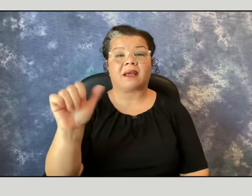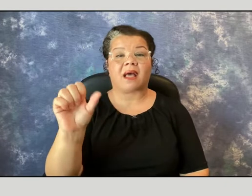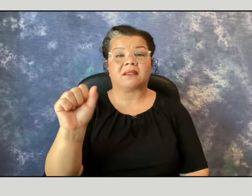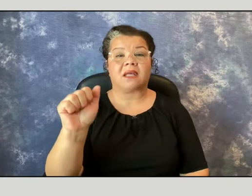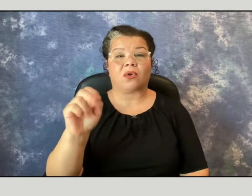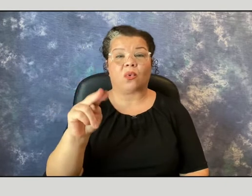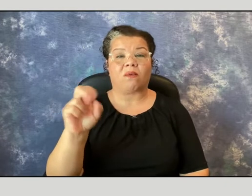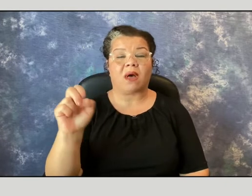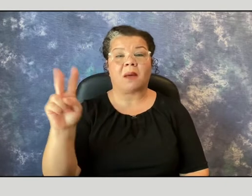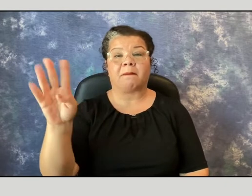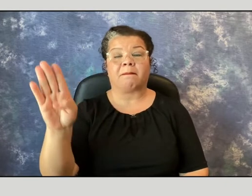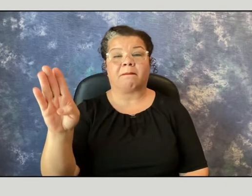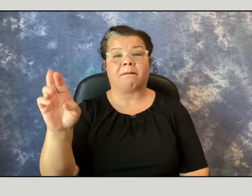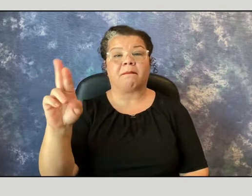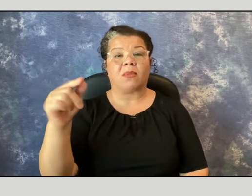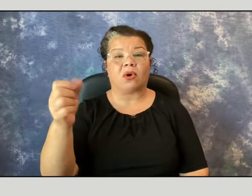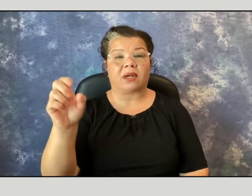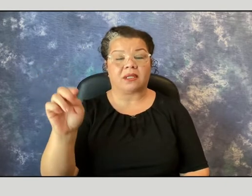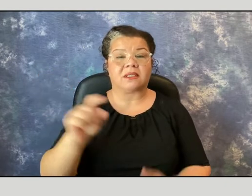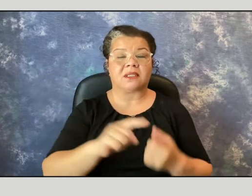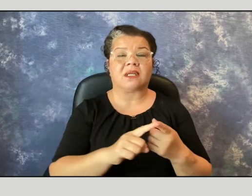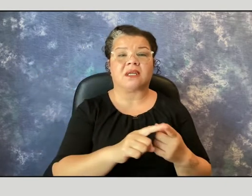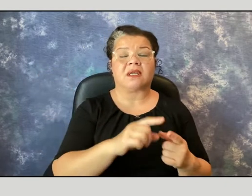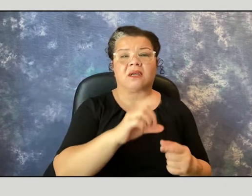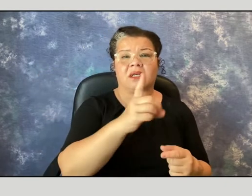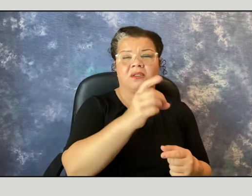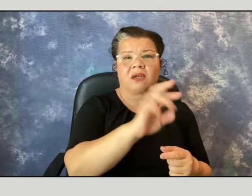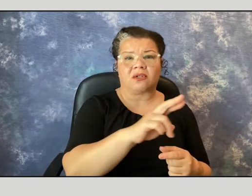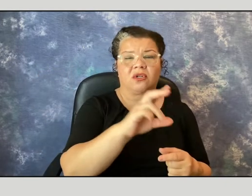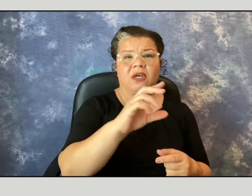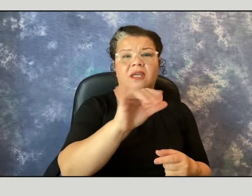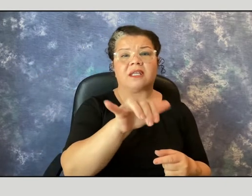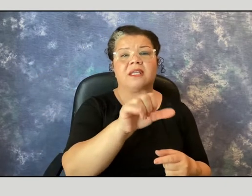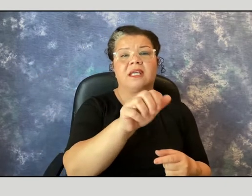Dr. Yarimar Bonilla, and Daniel Lind-Ramos.